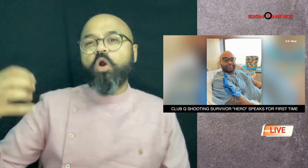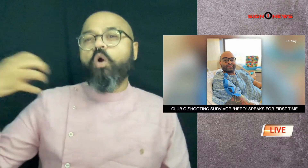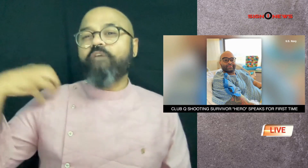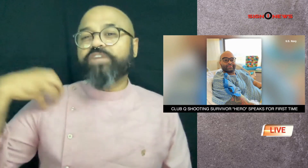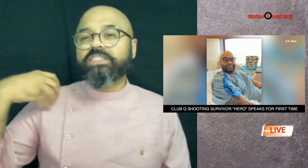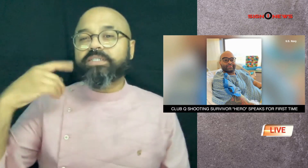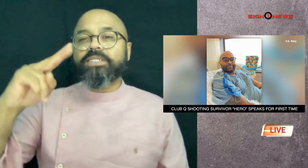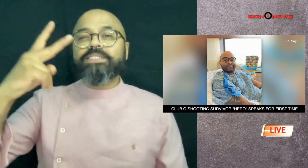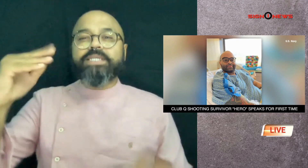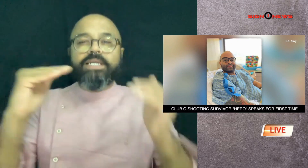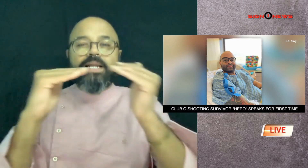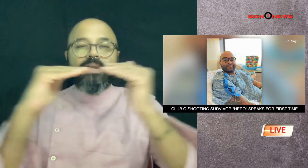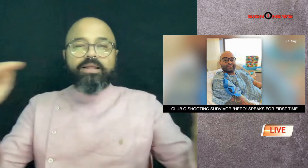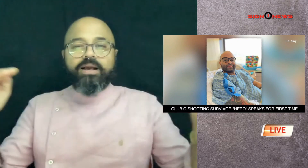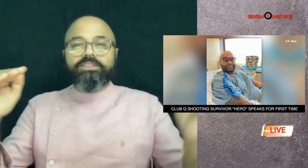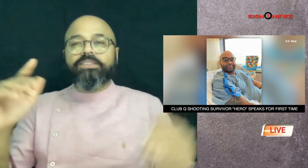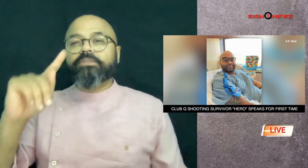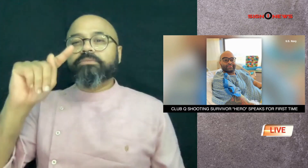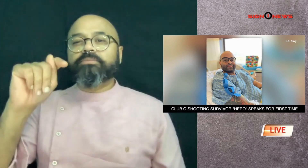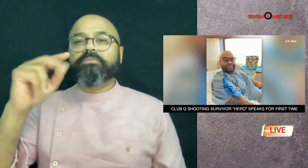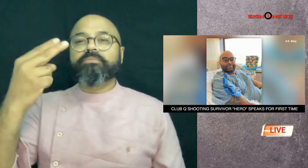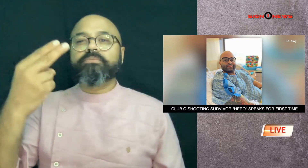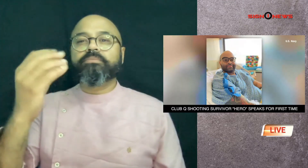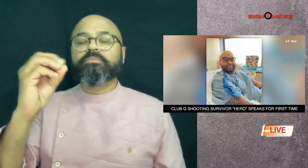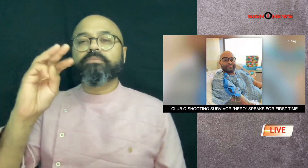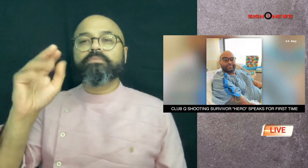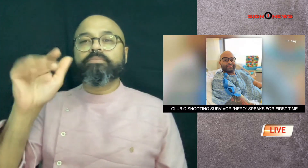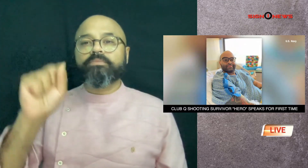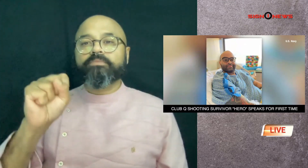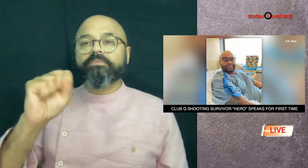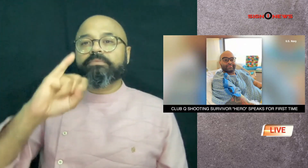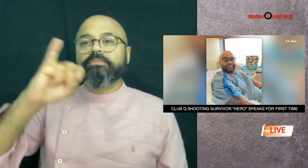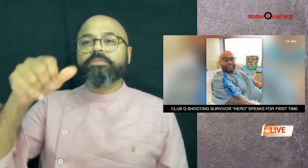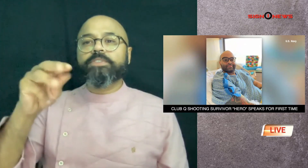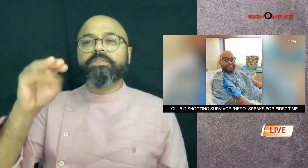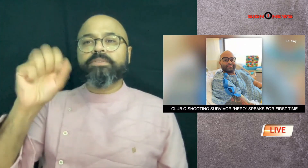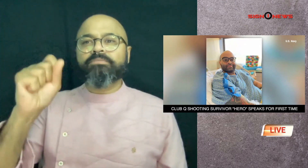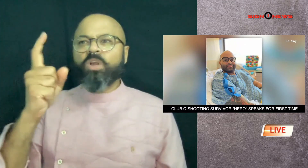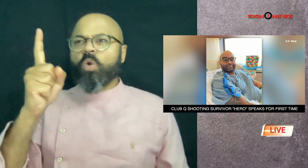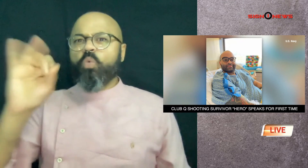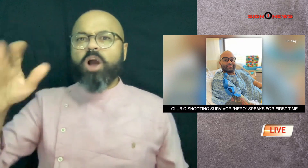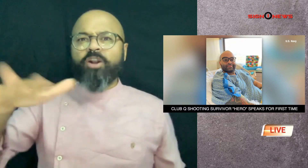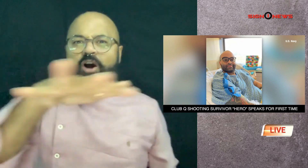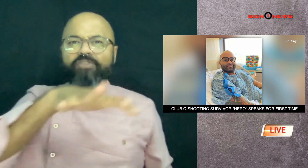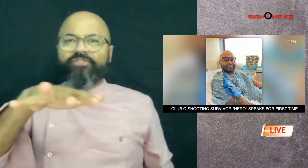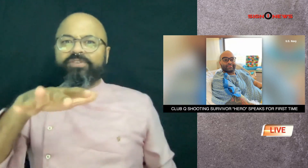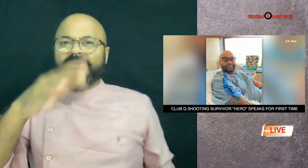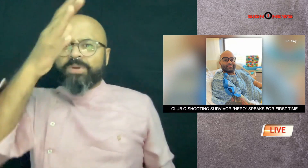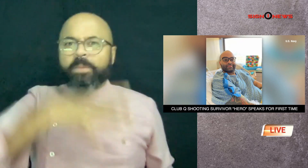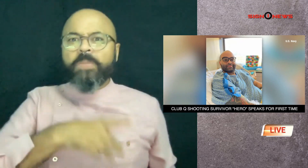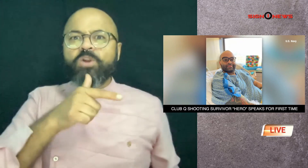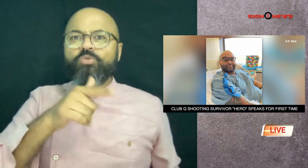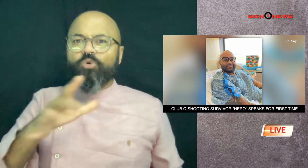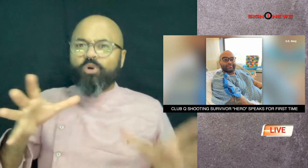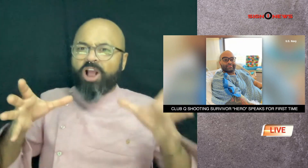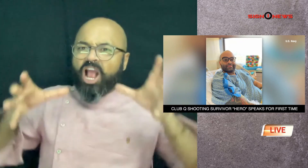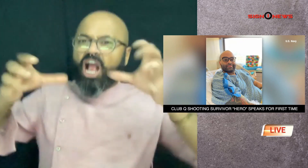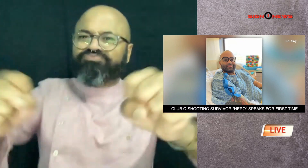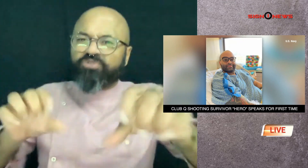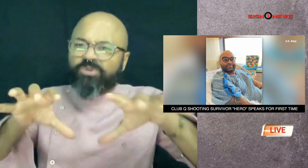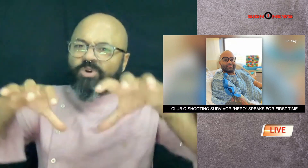U.S. Navy petty officer second class Thomas James is one of the men who subdued the